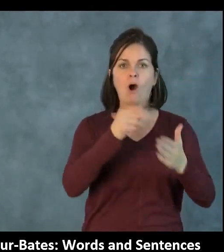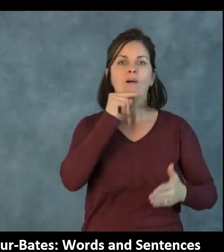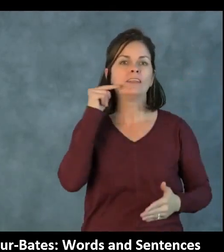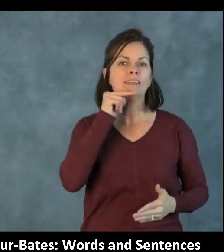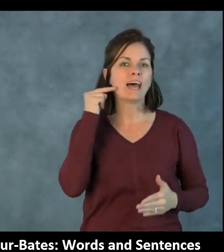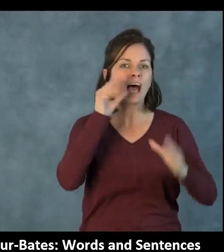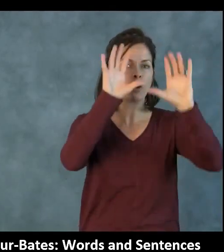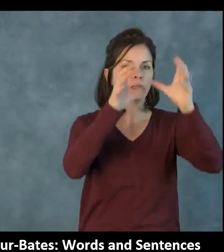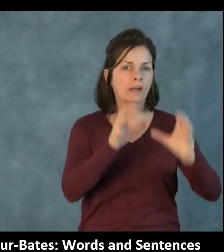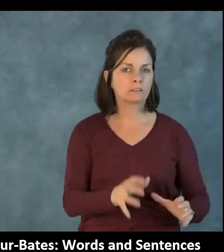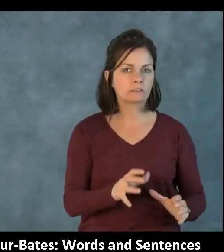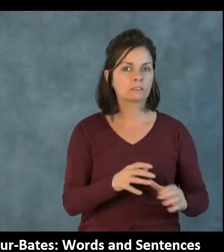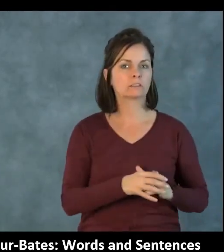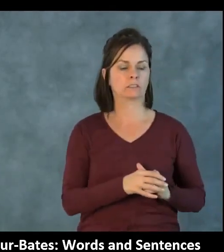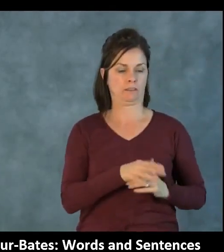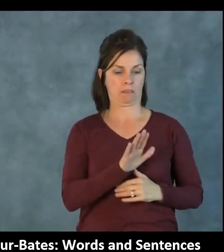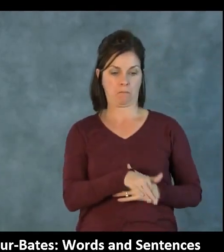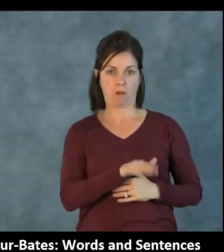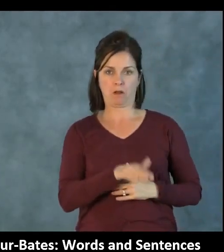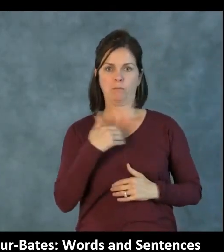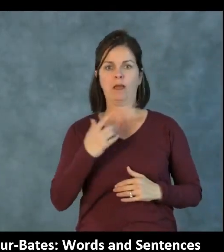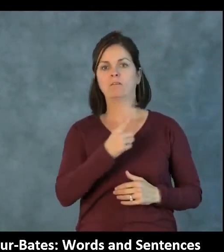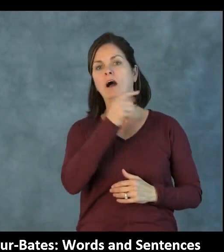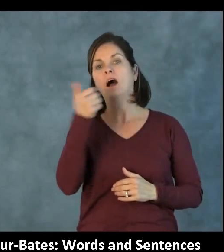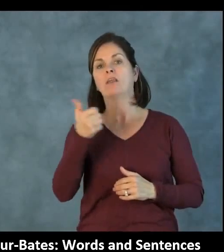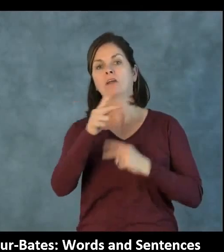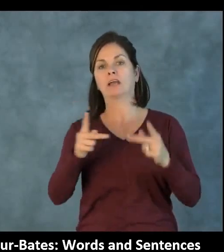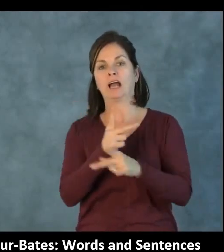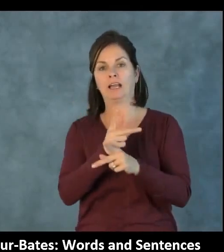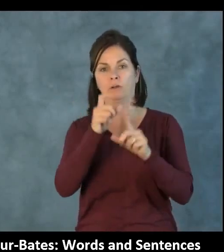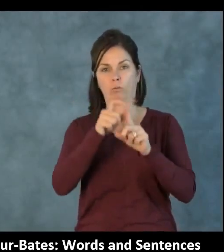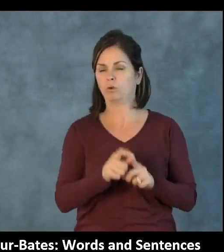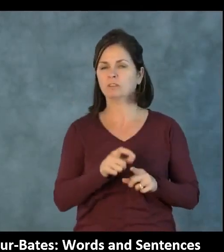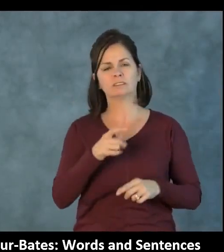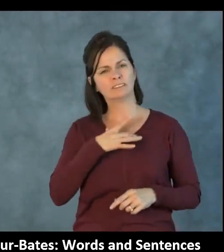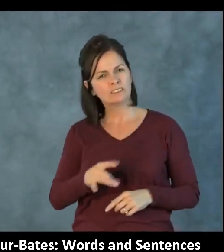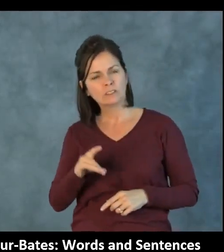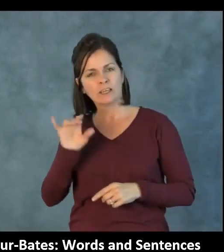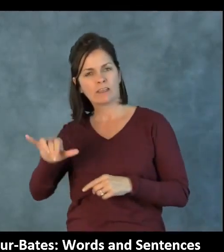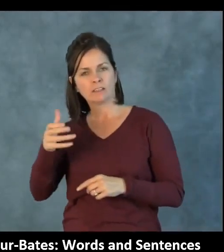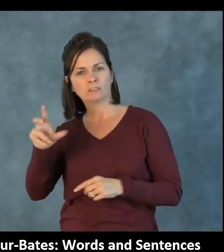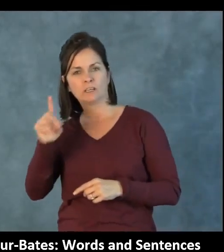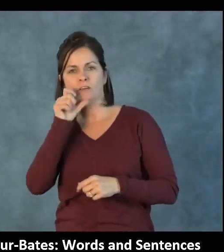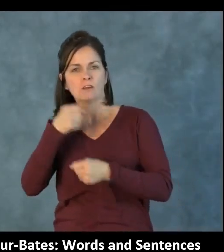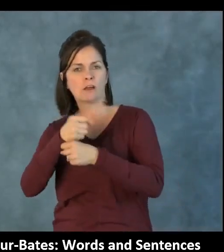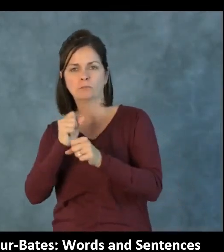which are the other sorts of words, that there aren't a whole lot of words being produced.